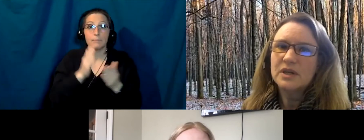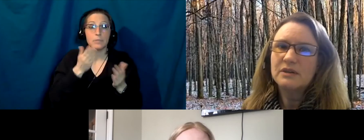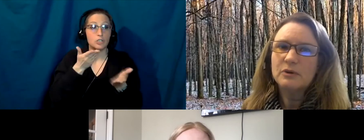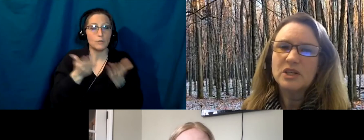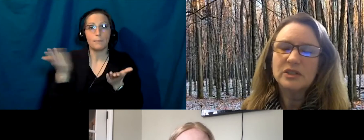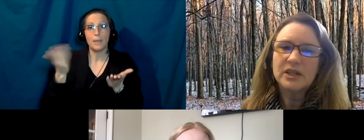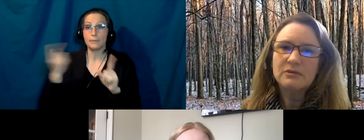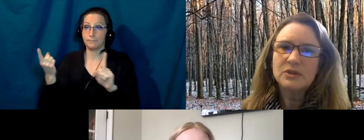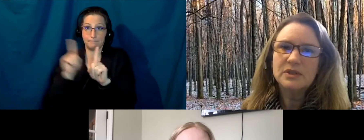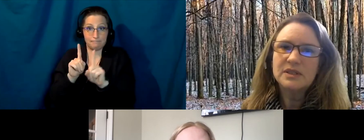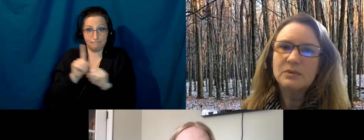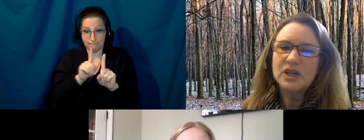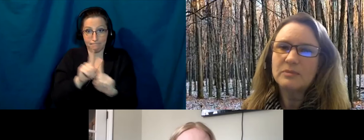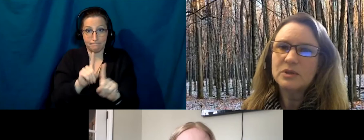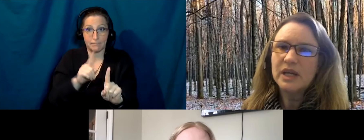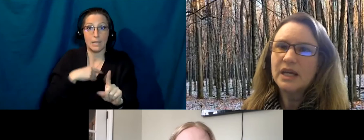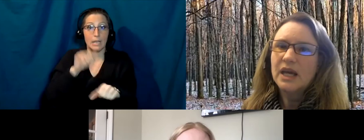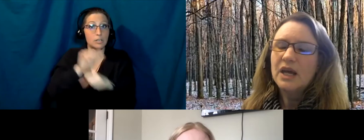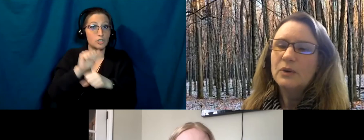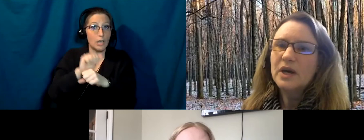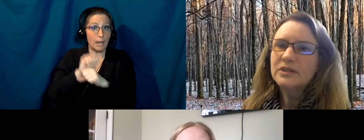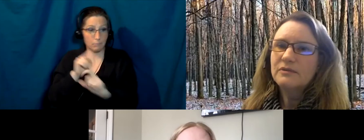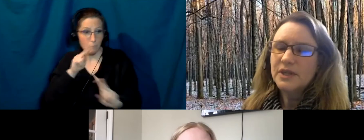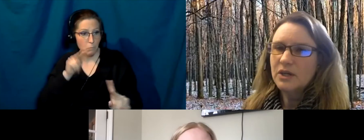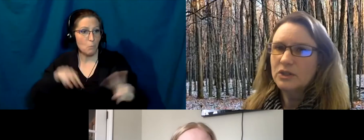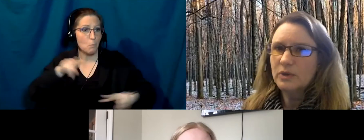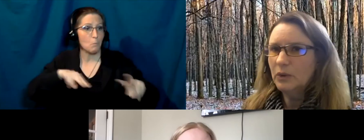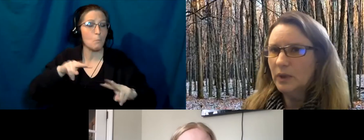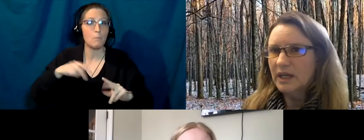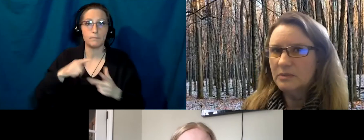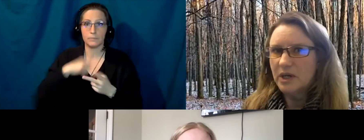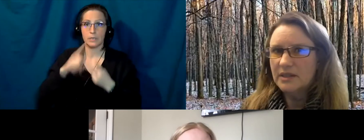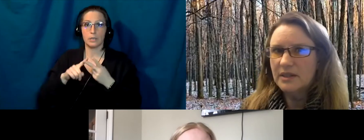informational interviews to see what jobs you like. We also have a thing called trial work experiences